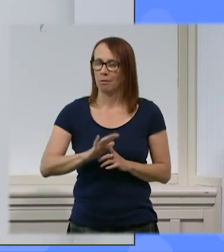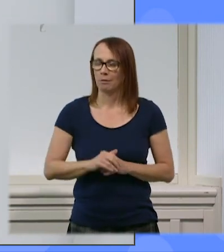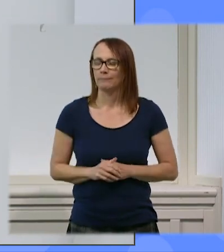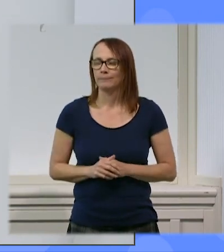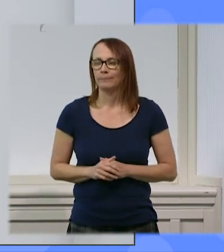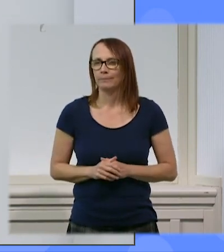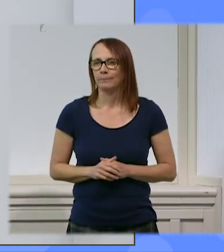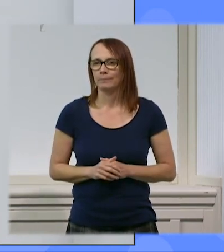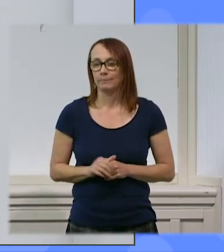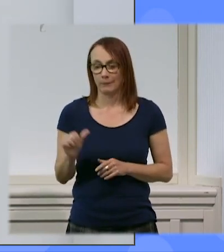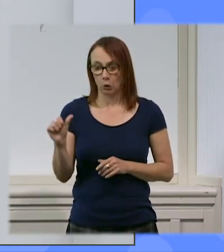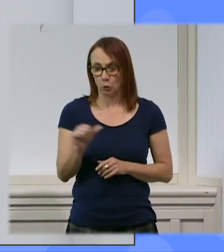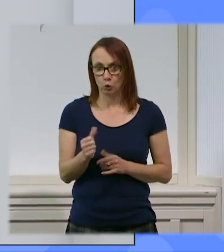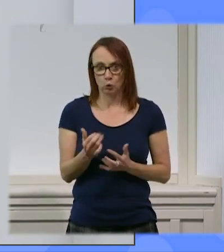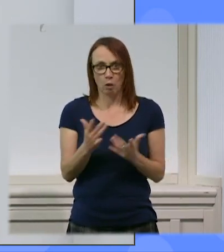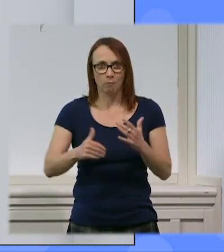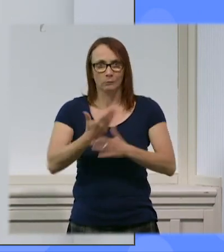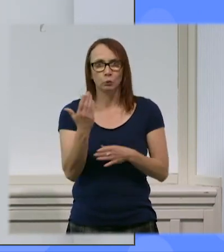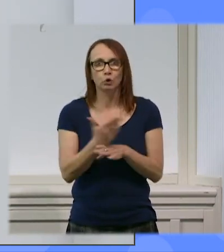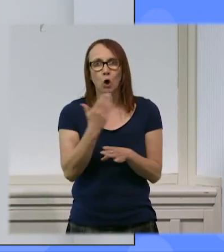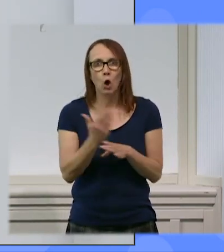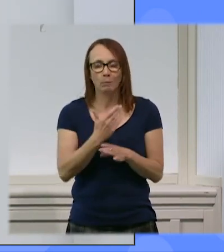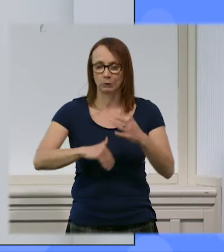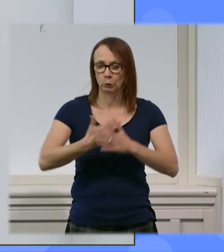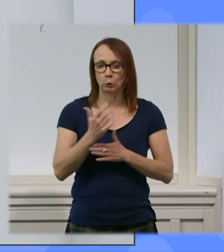bunch of jobs and skills because we're talking about putting infrastructure